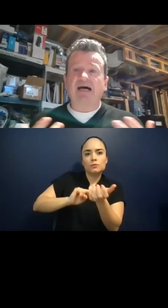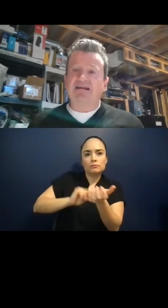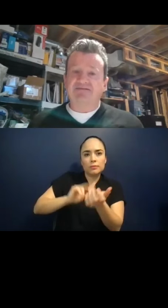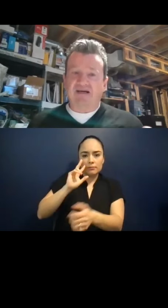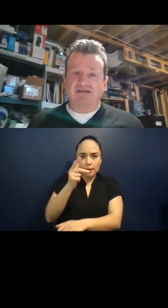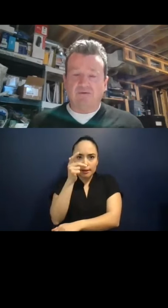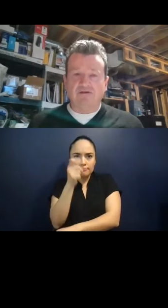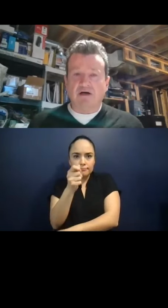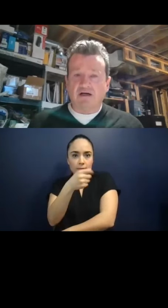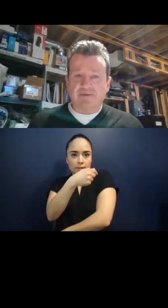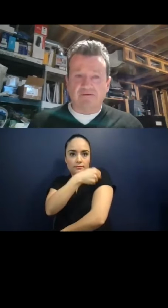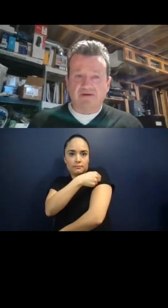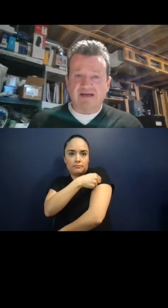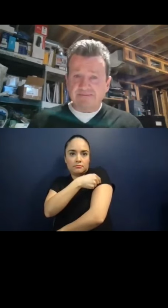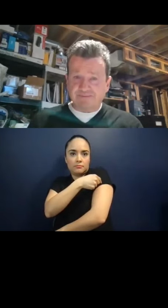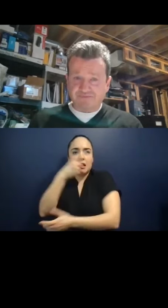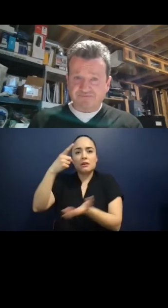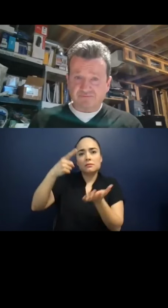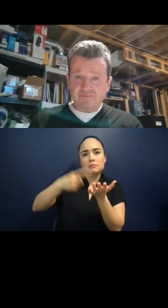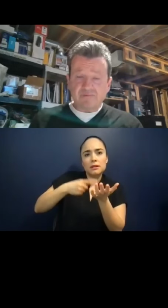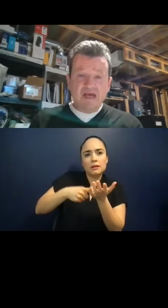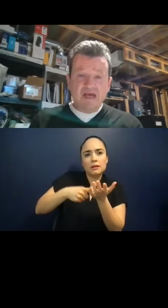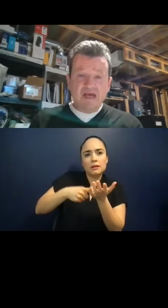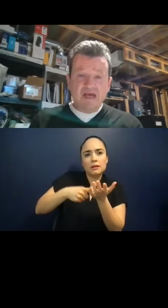It's intramuscular injection